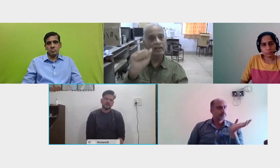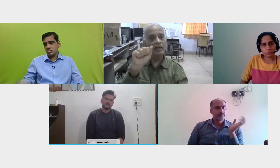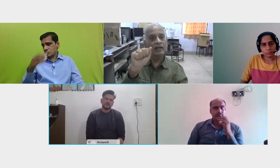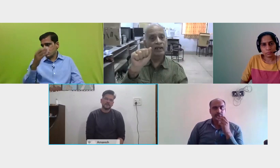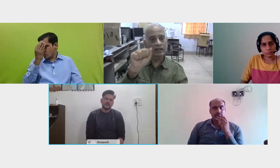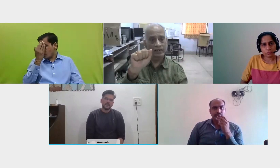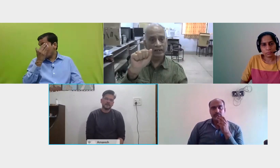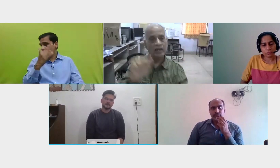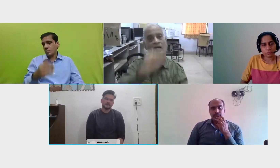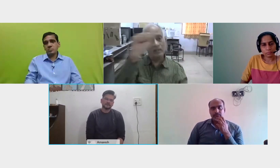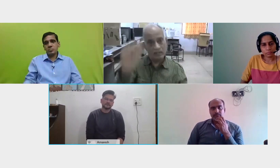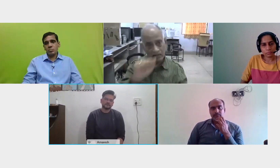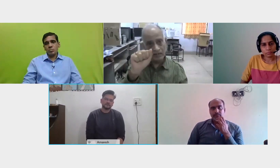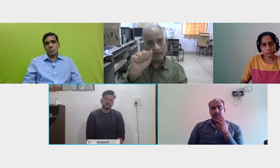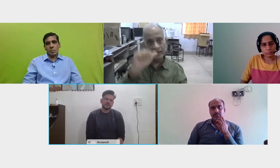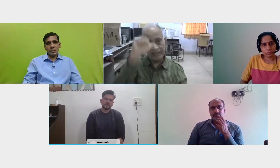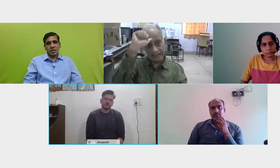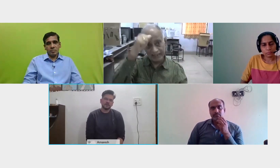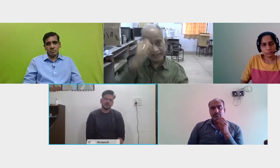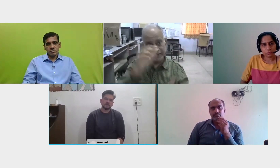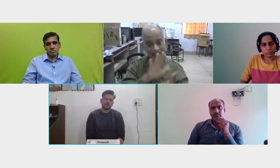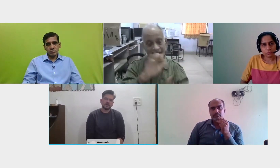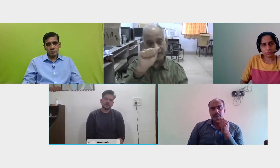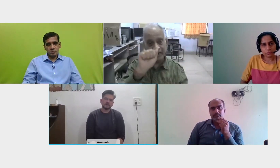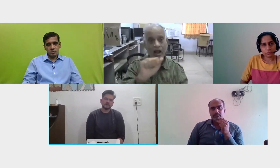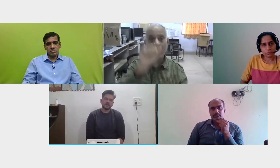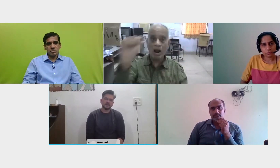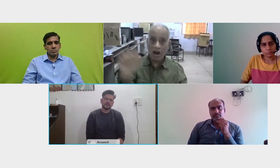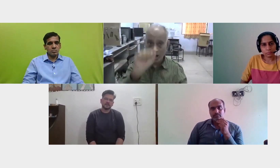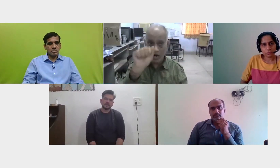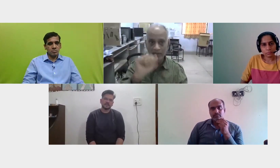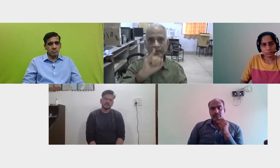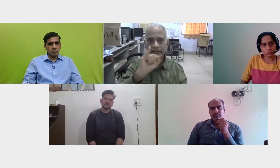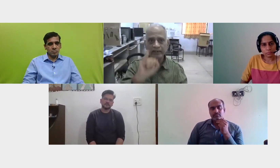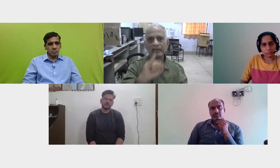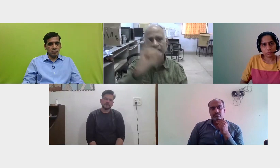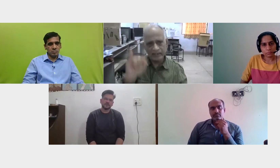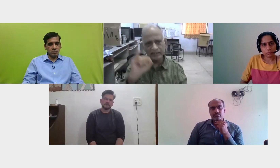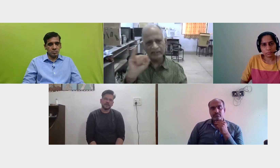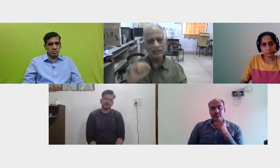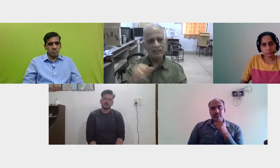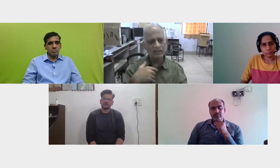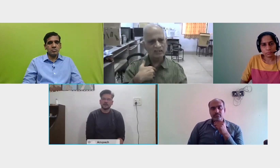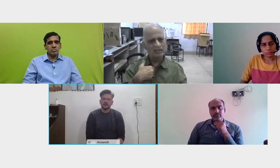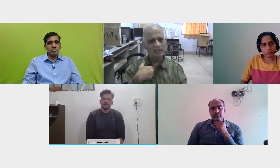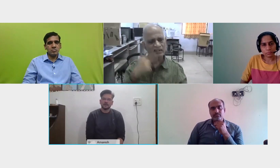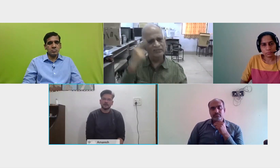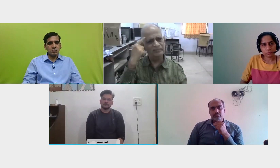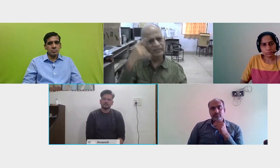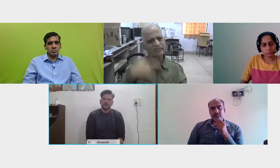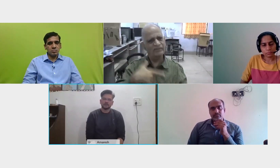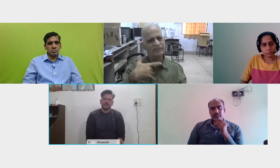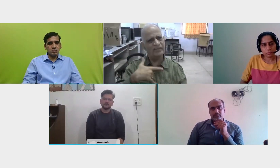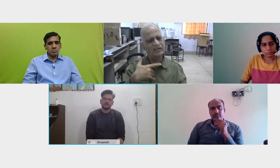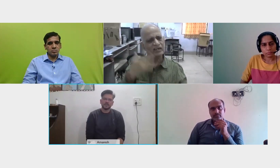with them. So what way your Indian Sign System use the American manual aspects to innovate